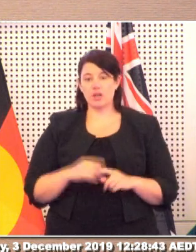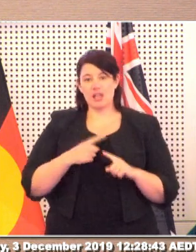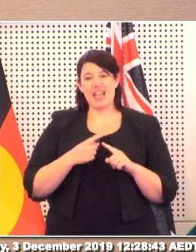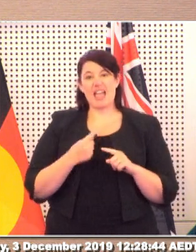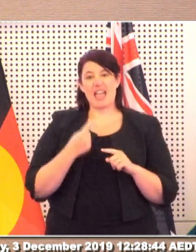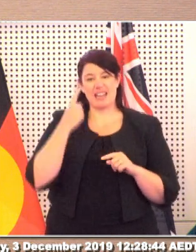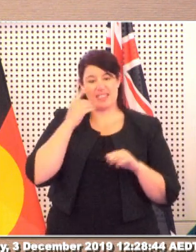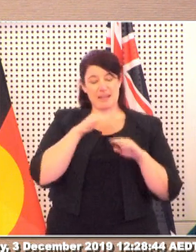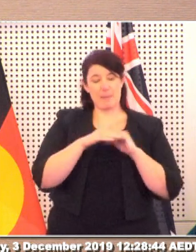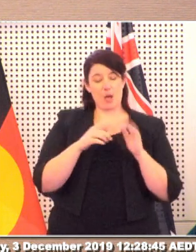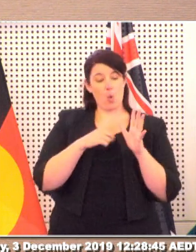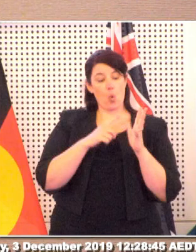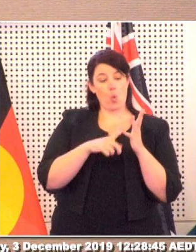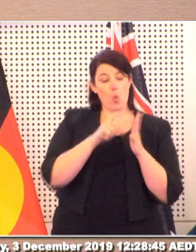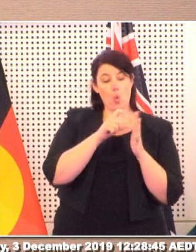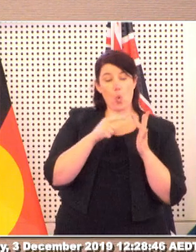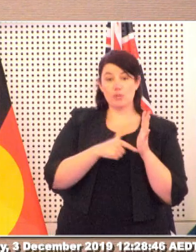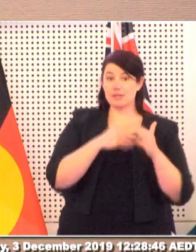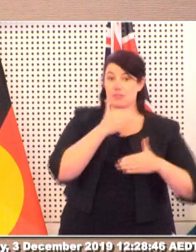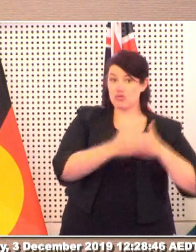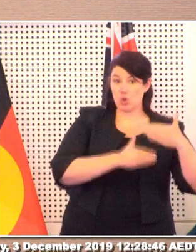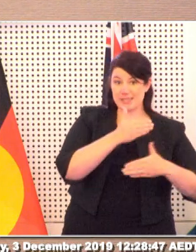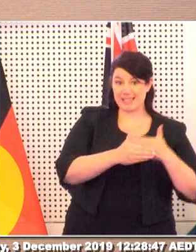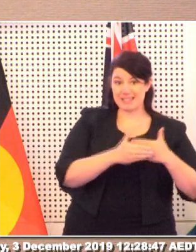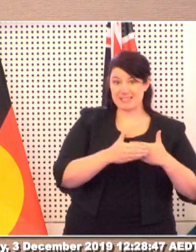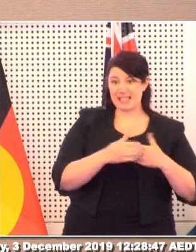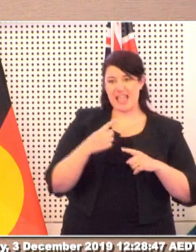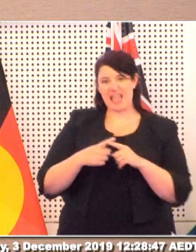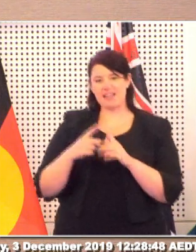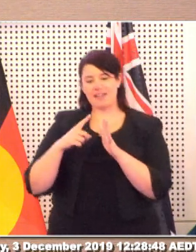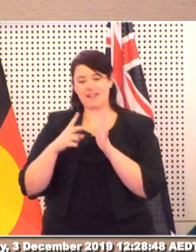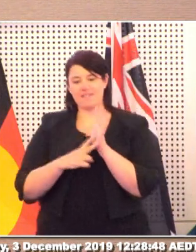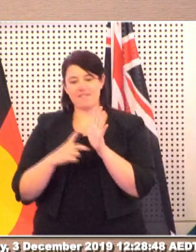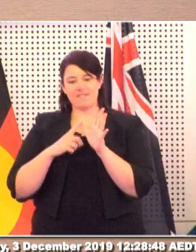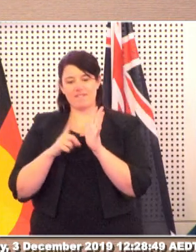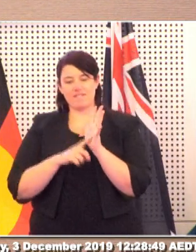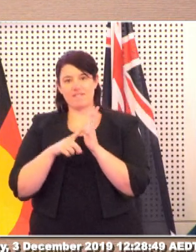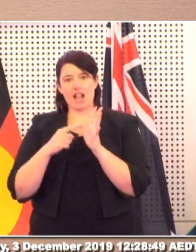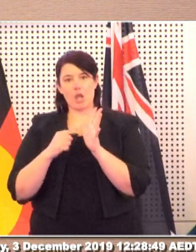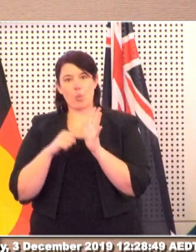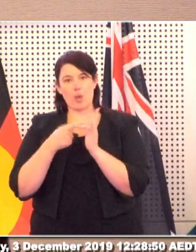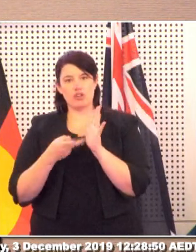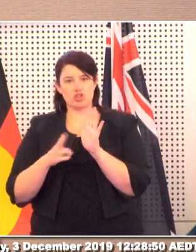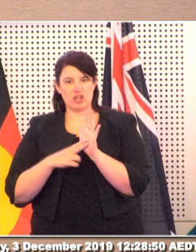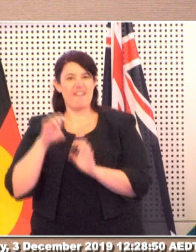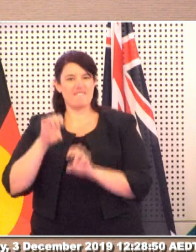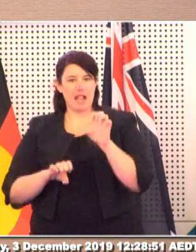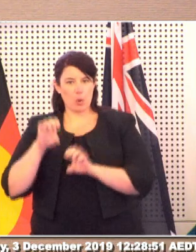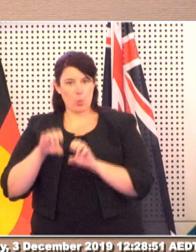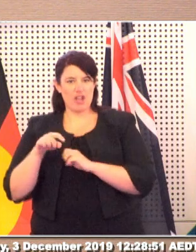evaluation, and I sincerely hope - - - Sorry, the difference between audit and evaluation. Audit and evaluation.